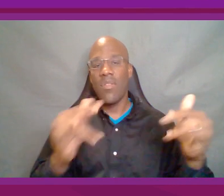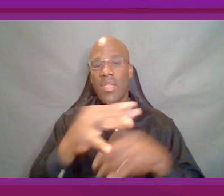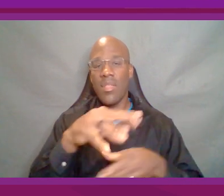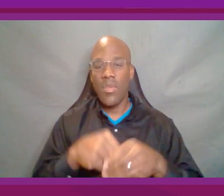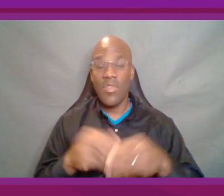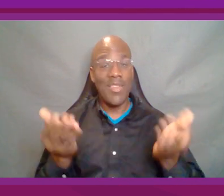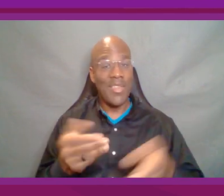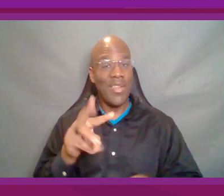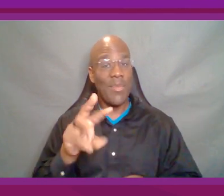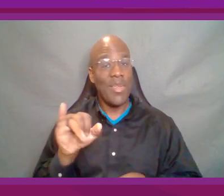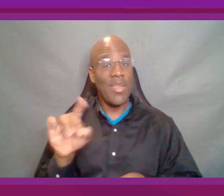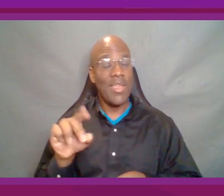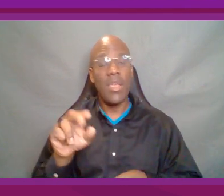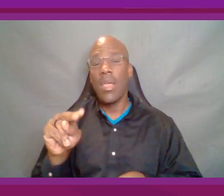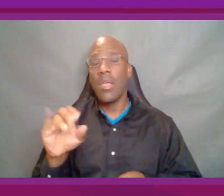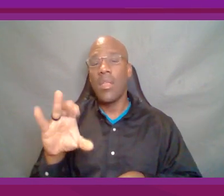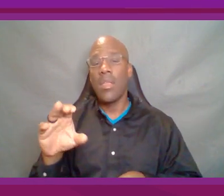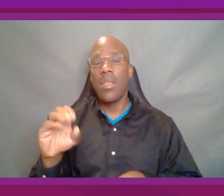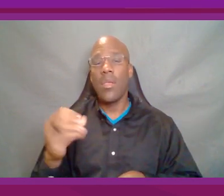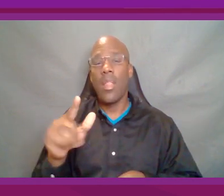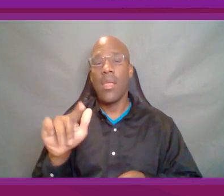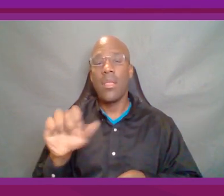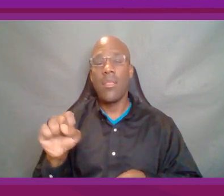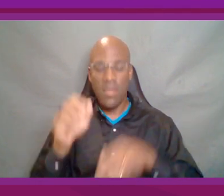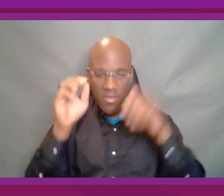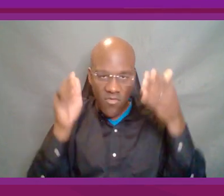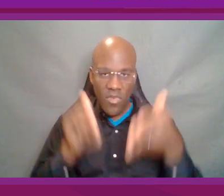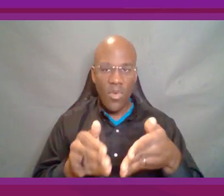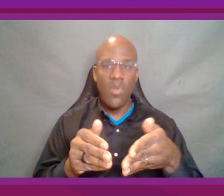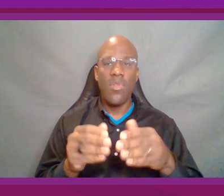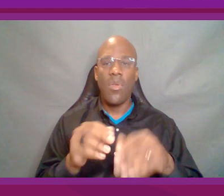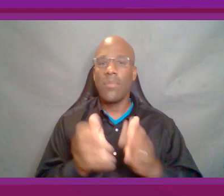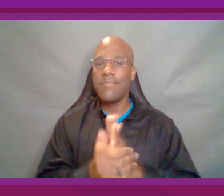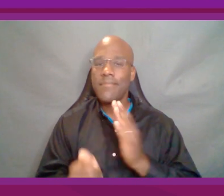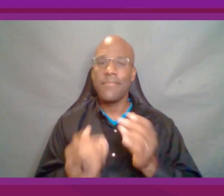Nicholas focuses on systems, policies, and tools for optimizing the full community inclusion